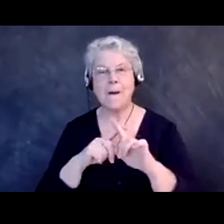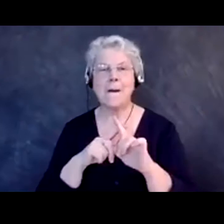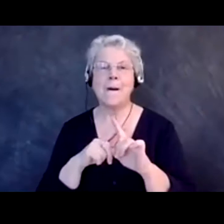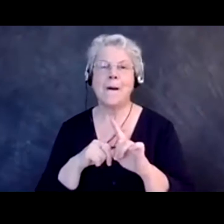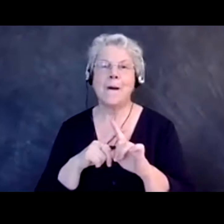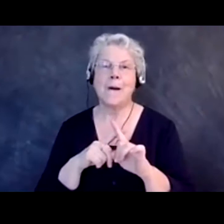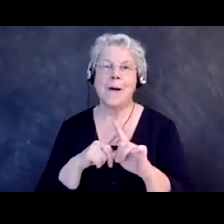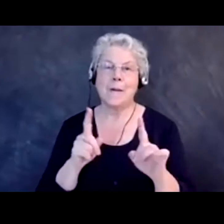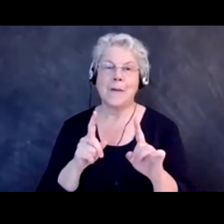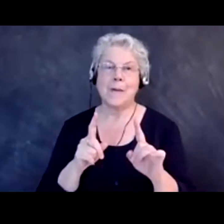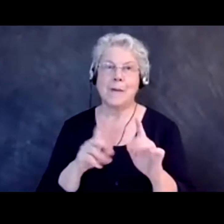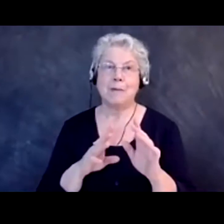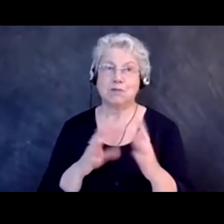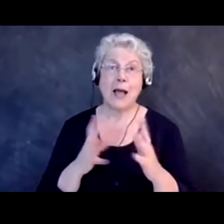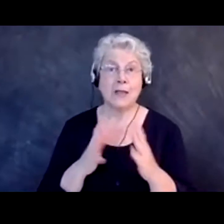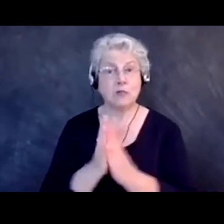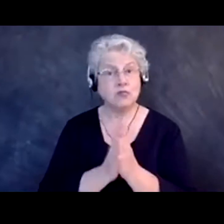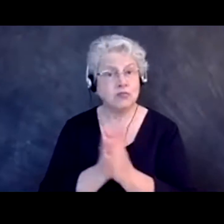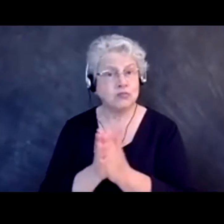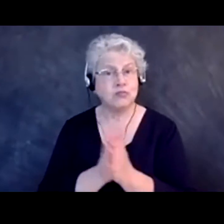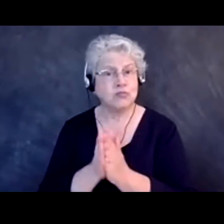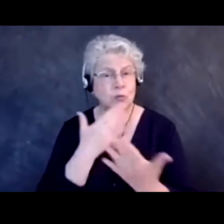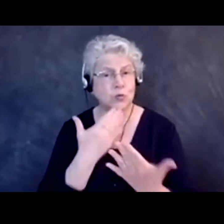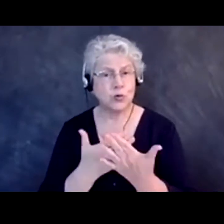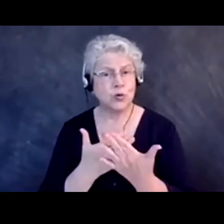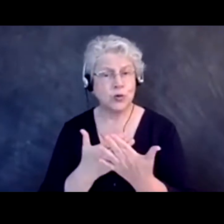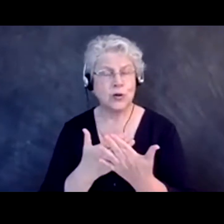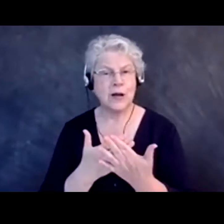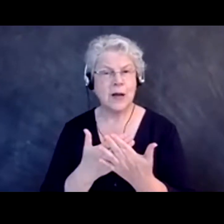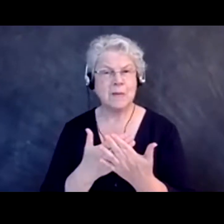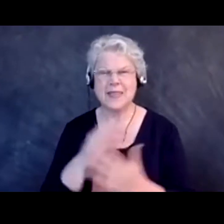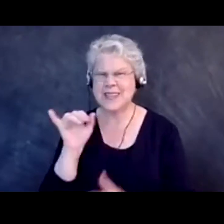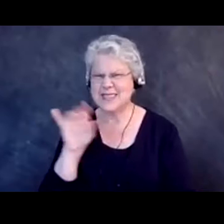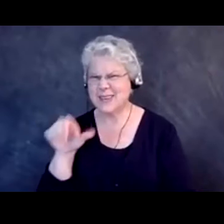it built a lot of momentum, and then similar to what other people were saying is that, you know,